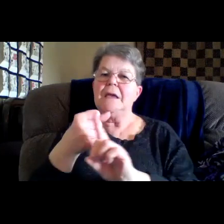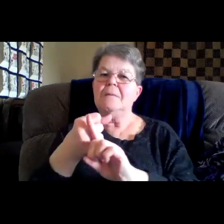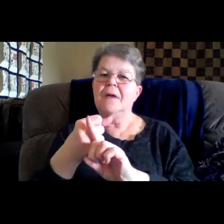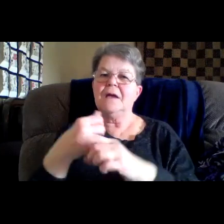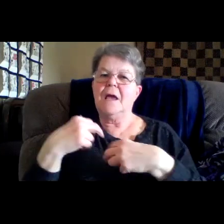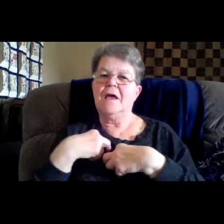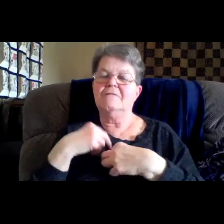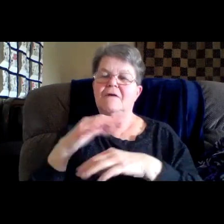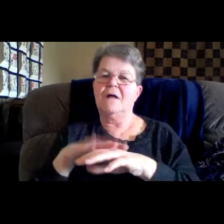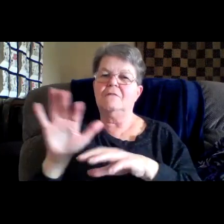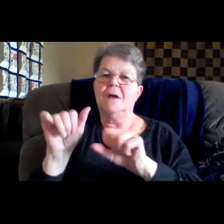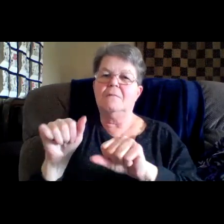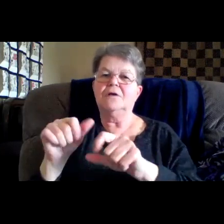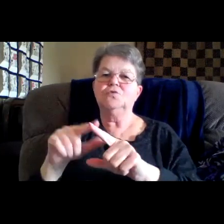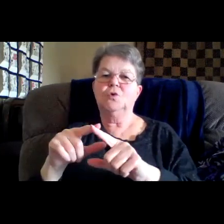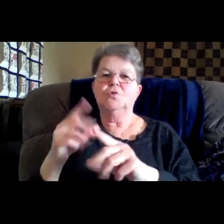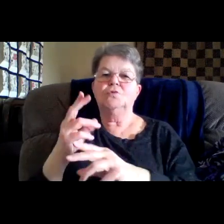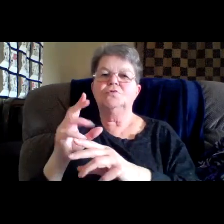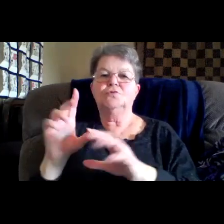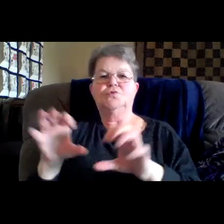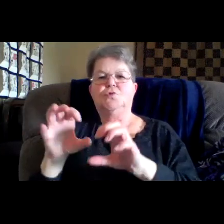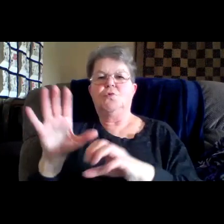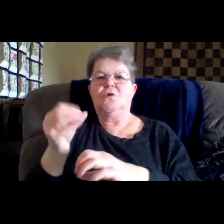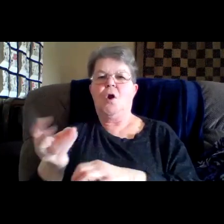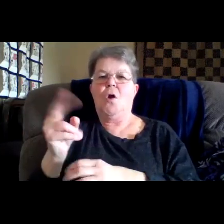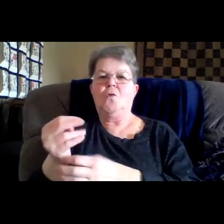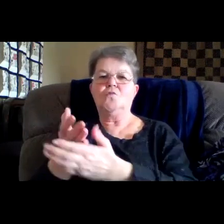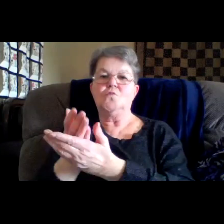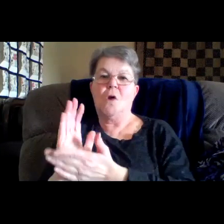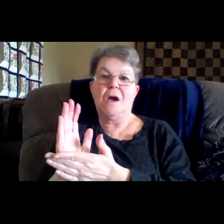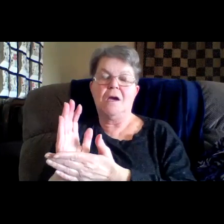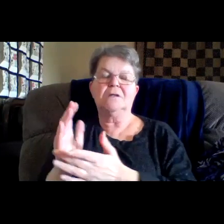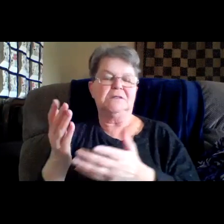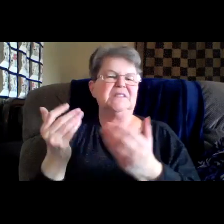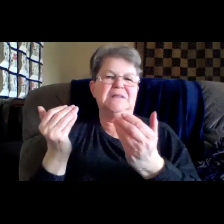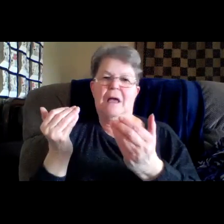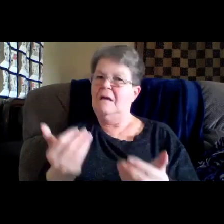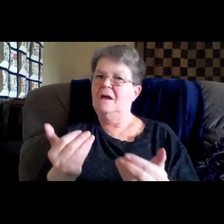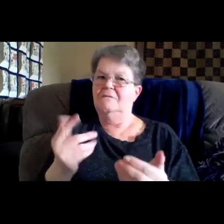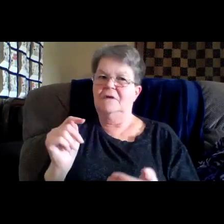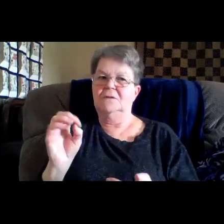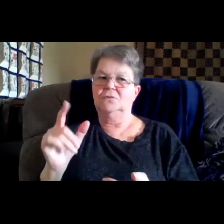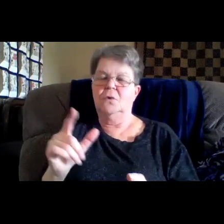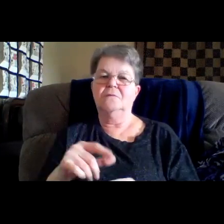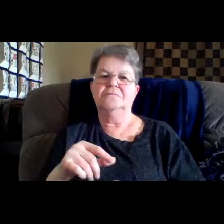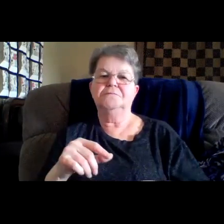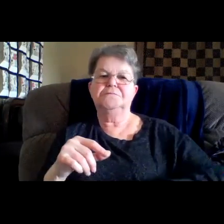to exercise their own rights, it is the heaviest tool. So you can use this kind of practical checklist